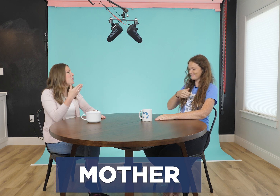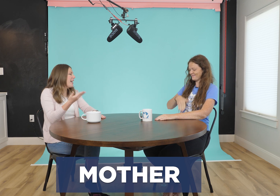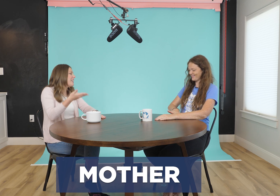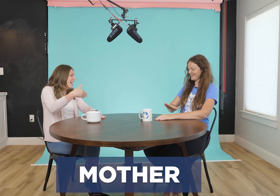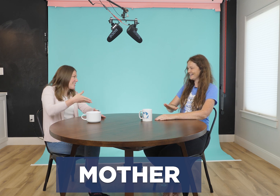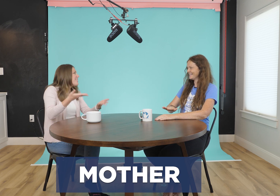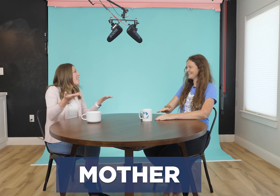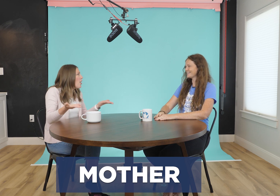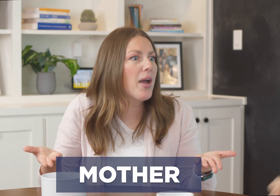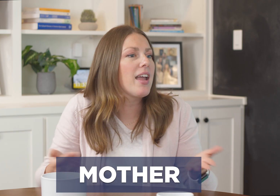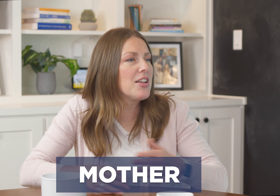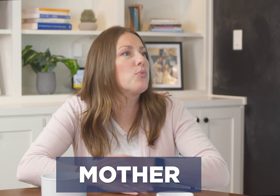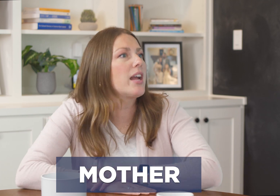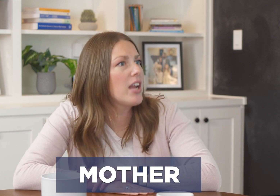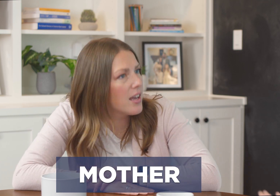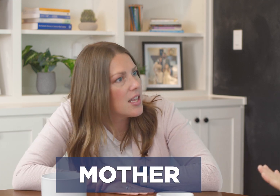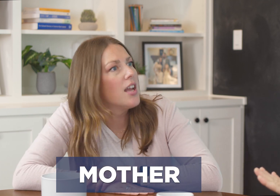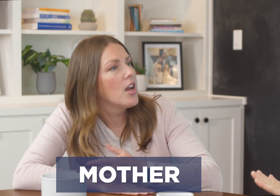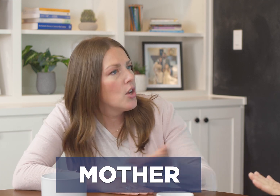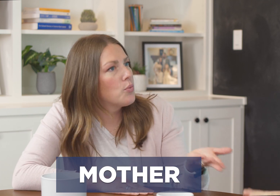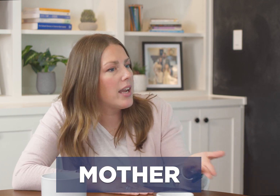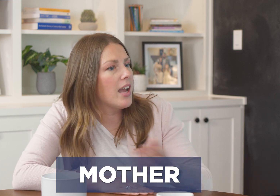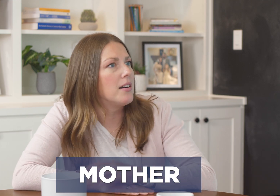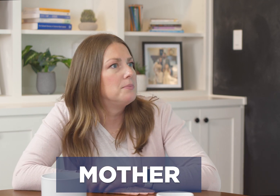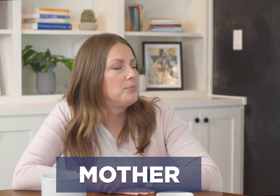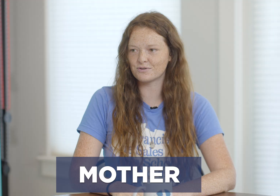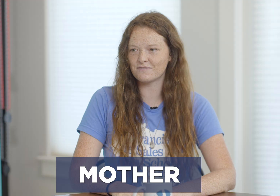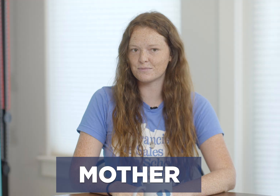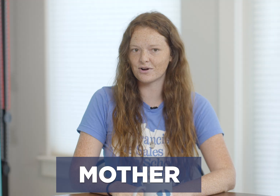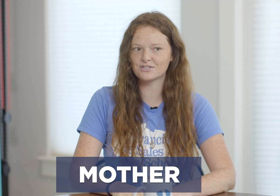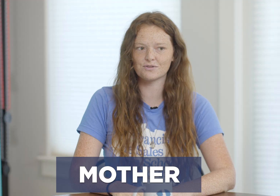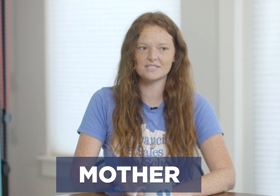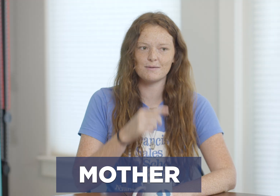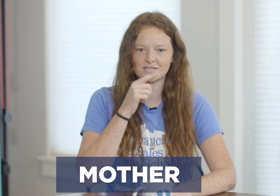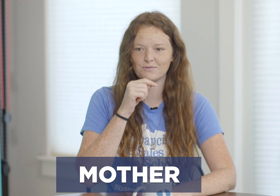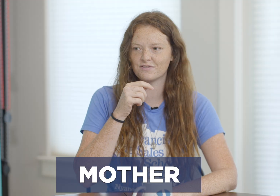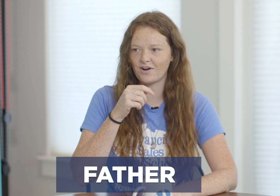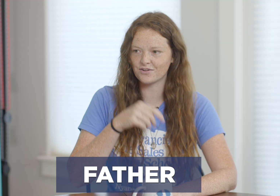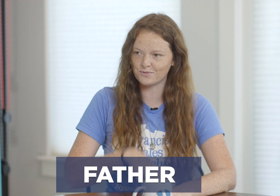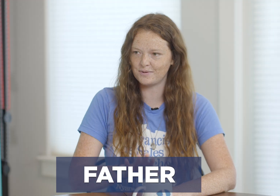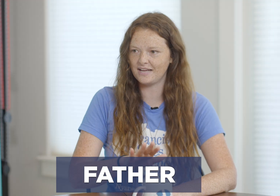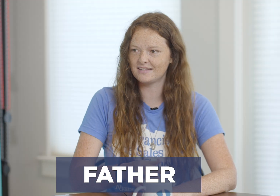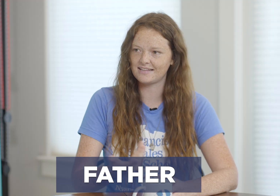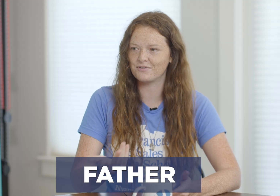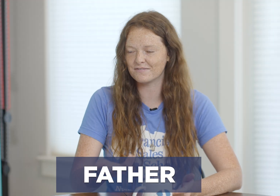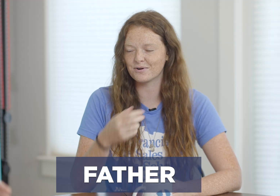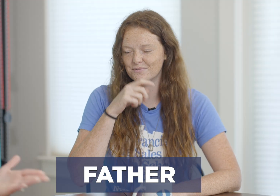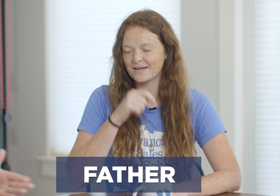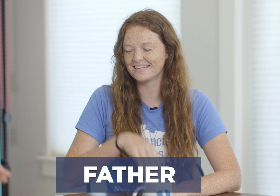Right. Mother Yes, of course. You produce a child, right? Yeah. So giving birth. So the same sign with Father would be they don't get birth, right?